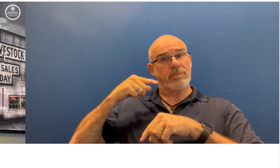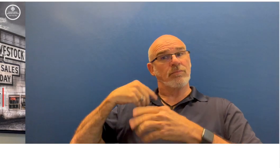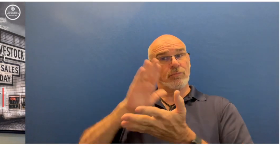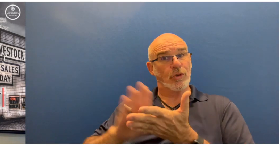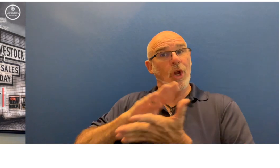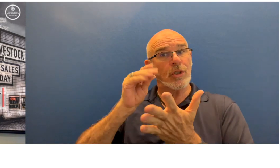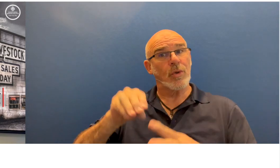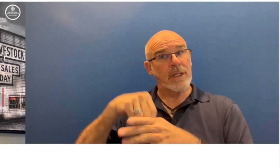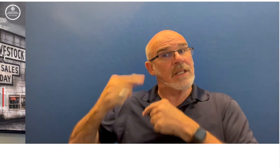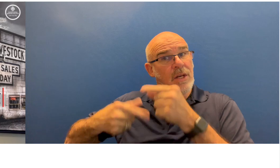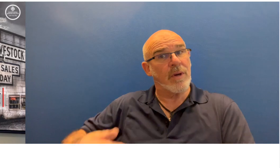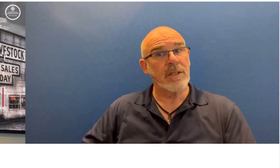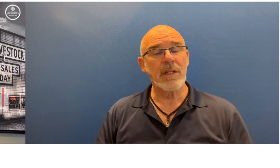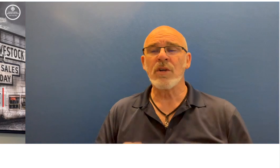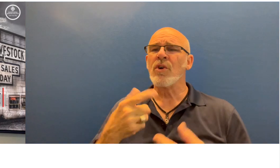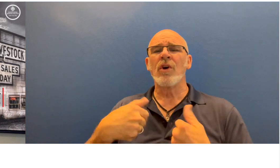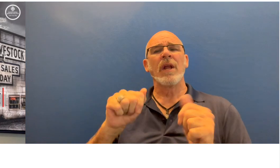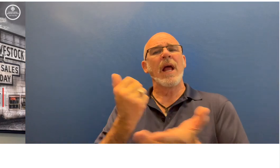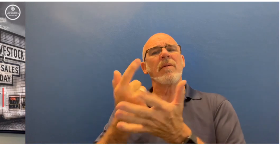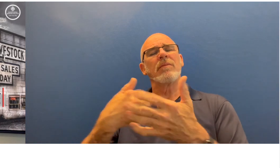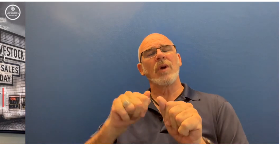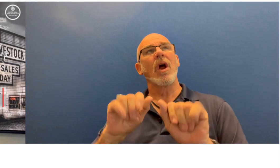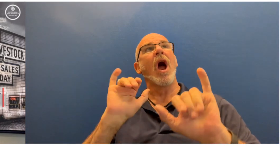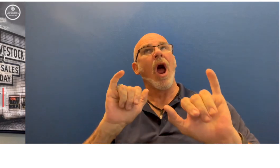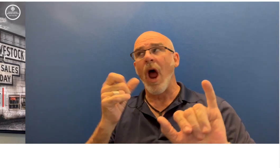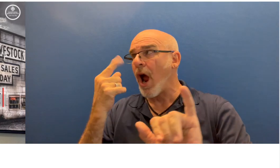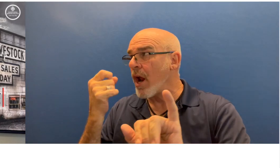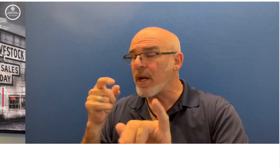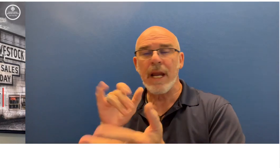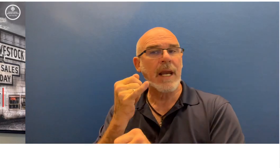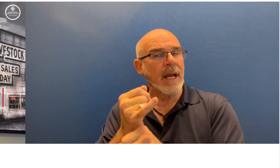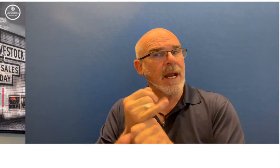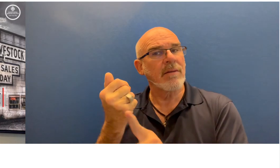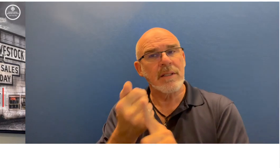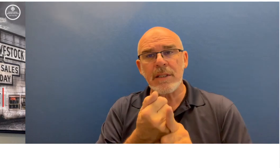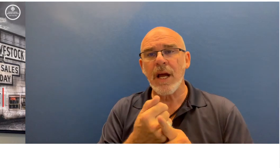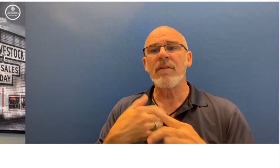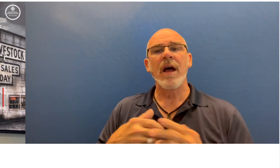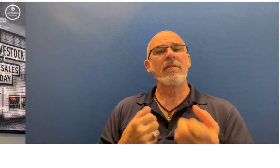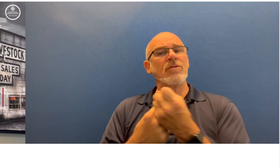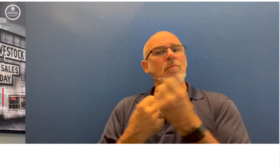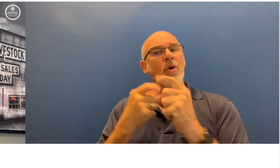to really get acclimated to the campus. Have support directly from a counselor.